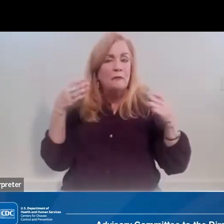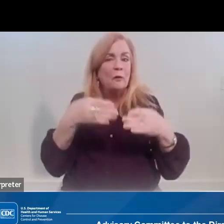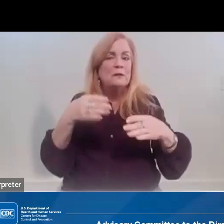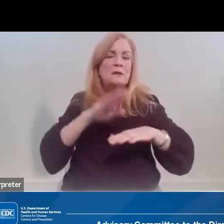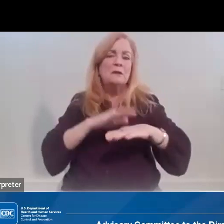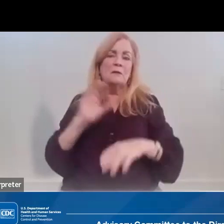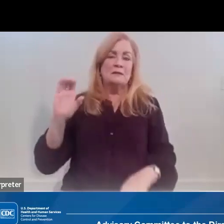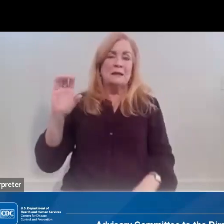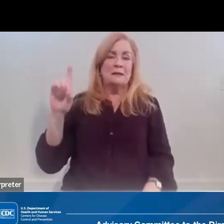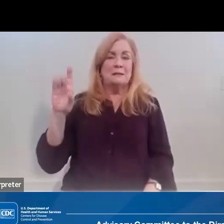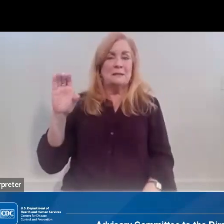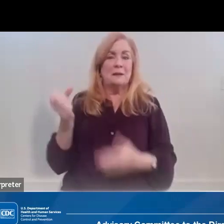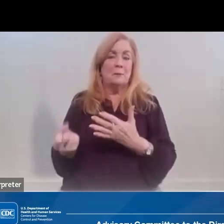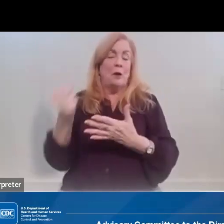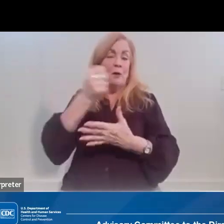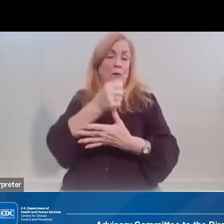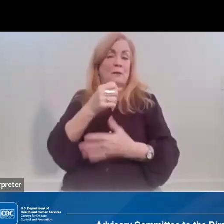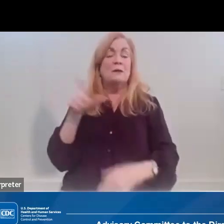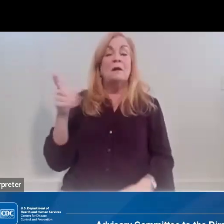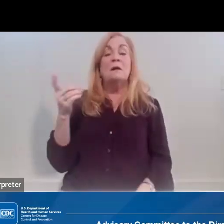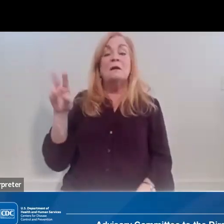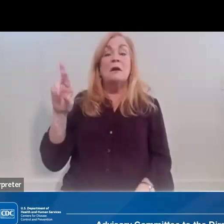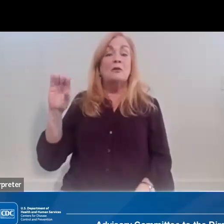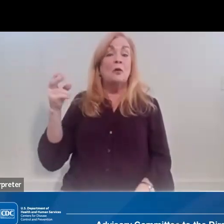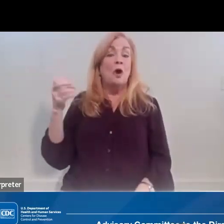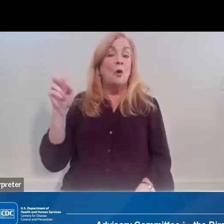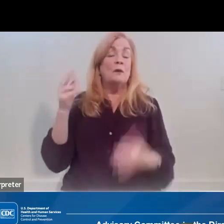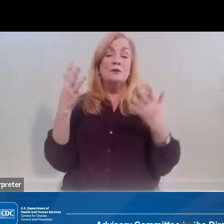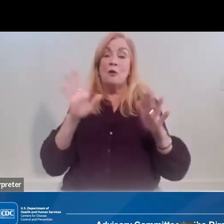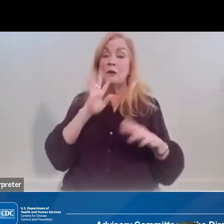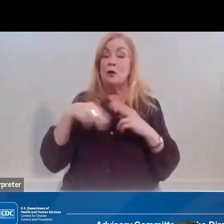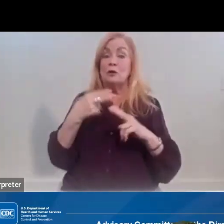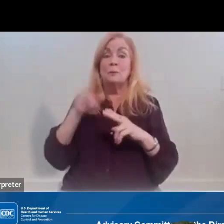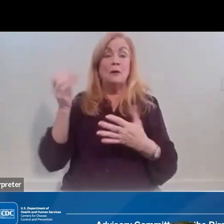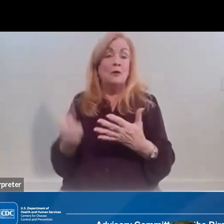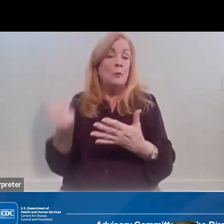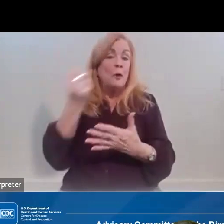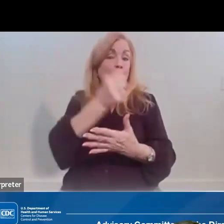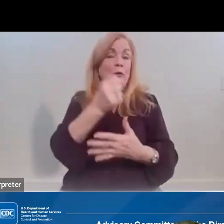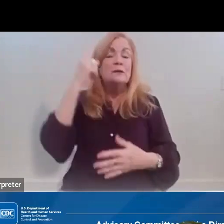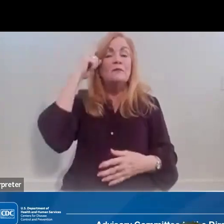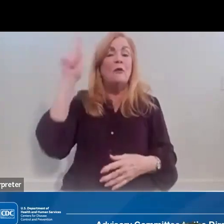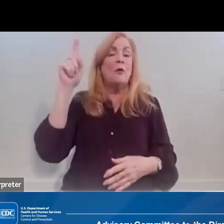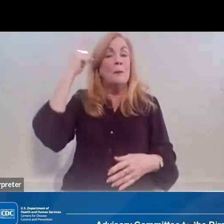because Dr. Cohen has said what her priorities are in terms of the readiness, mental health and overdose, young families, and the internal focus.